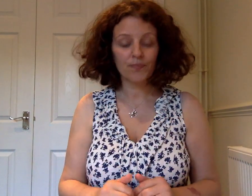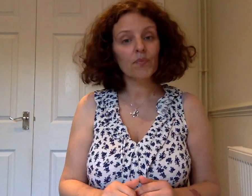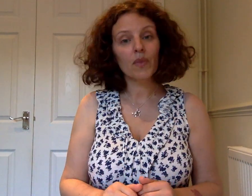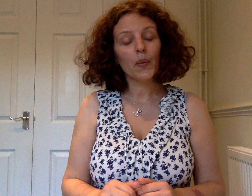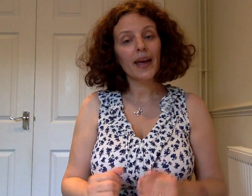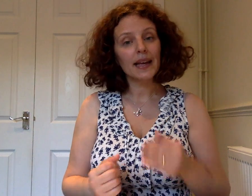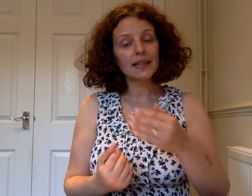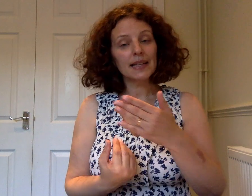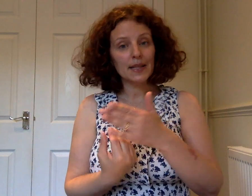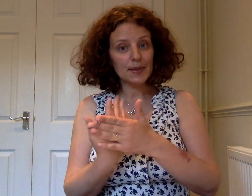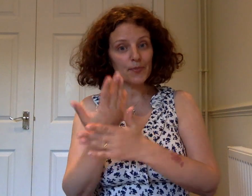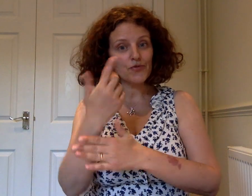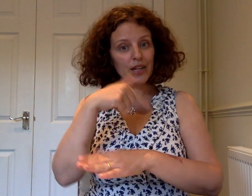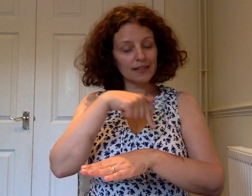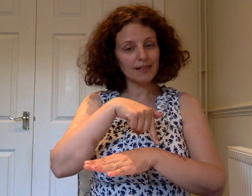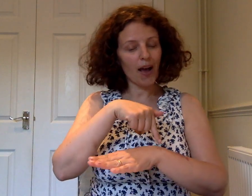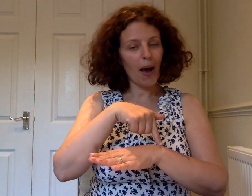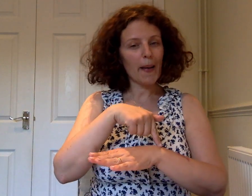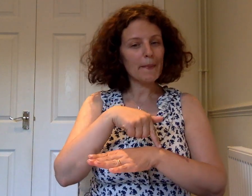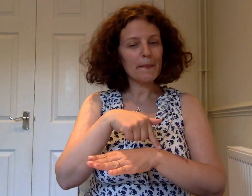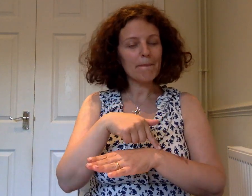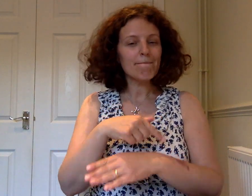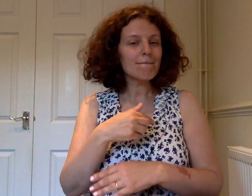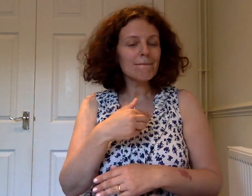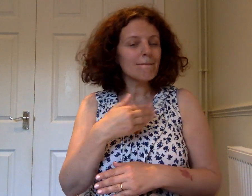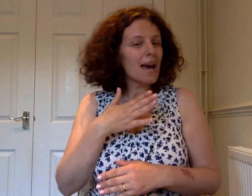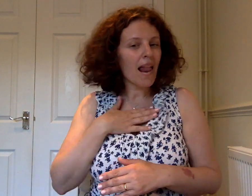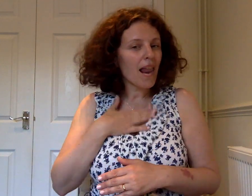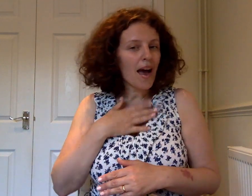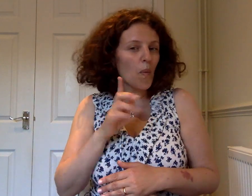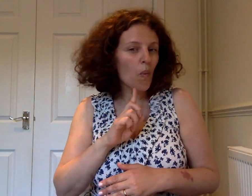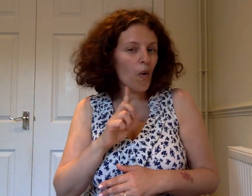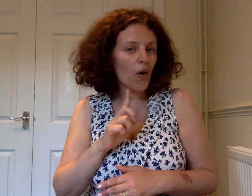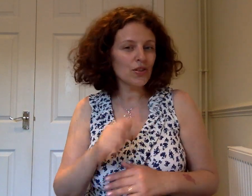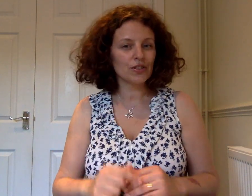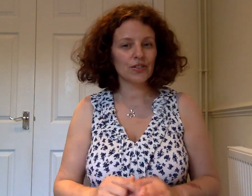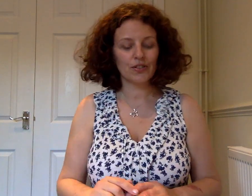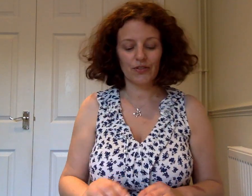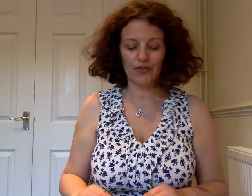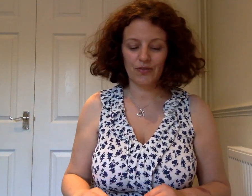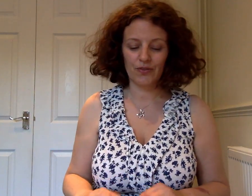What do I like to do in the spring?